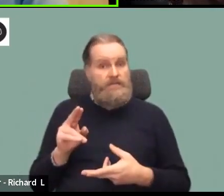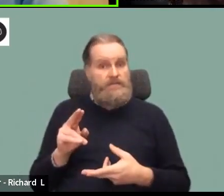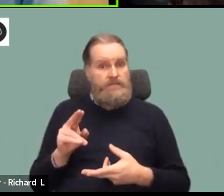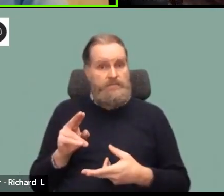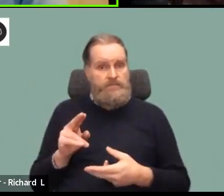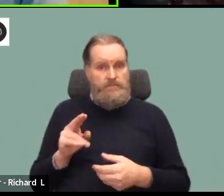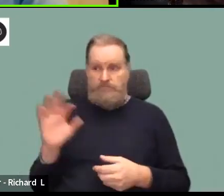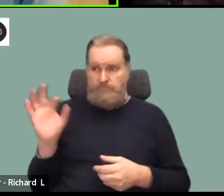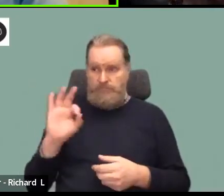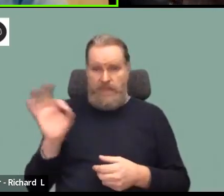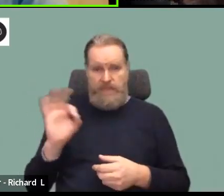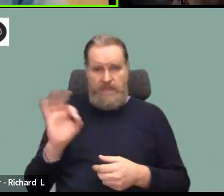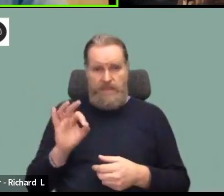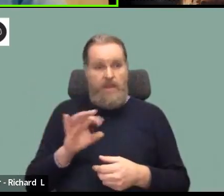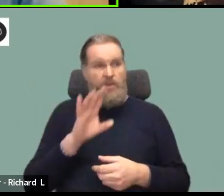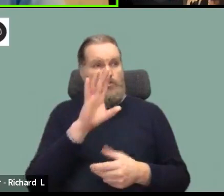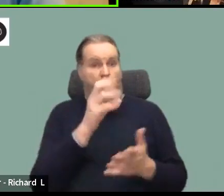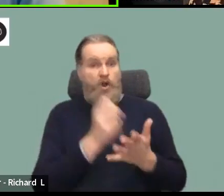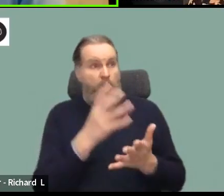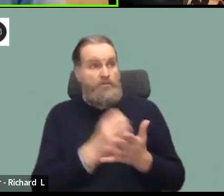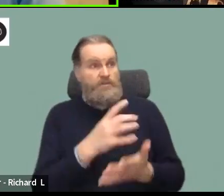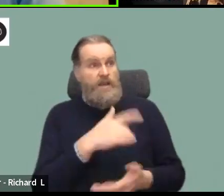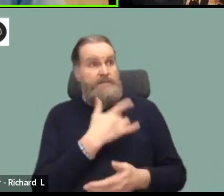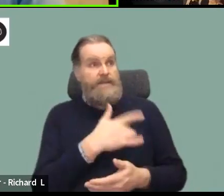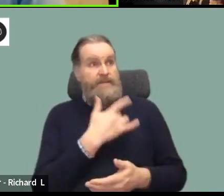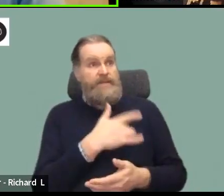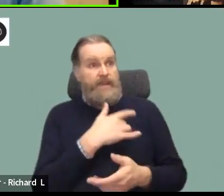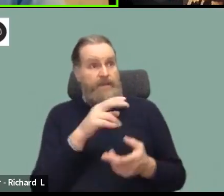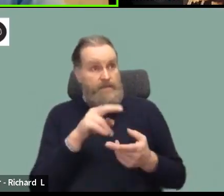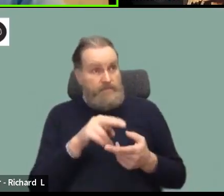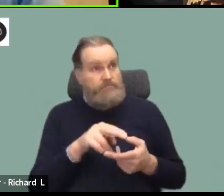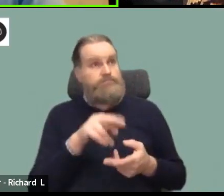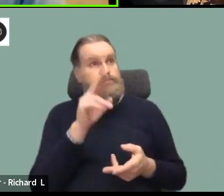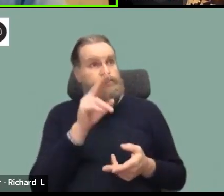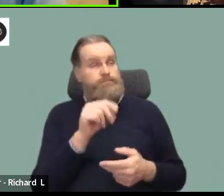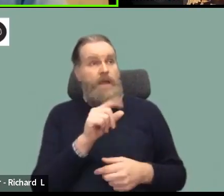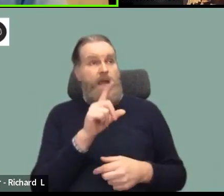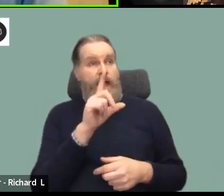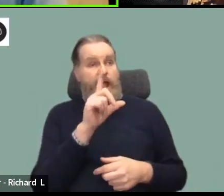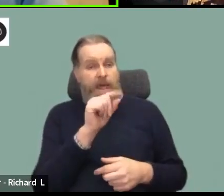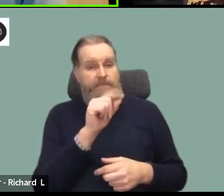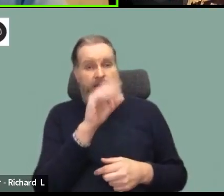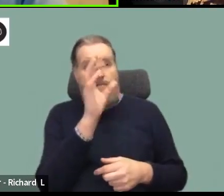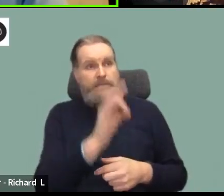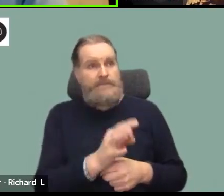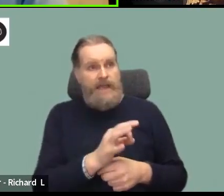public sector that cushion there public sector that cushion against 11.1% inflation which is against 11.1% inflation which is actually more than 16% for most of our members on they'll